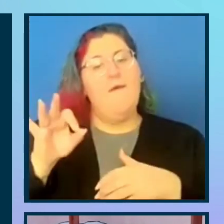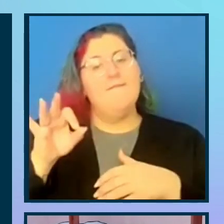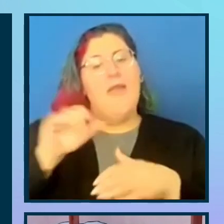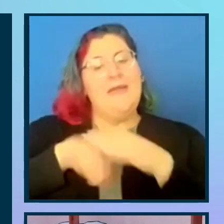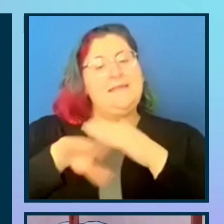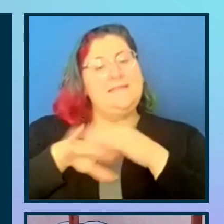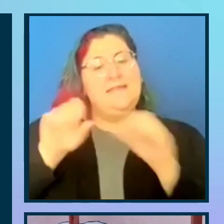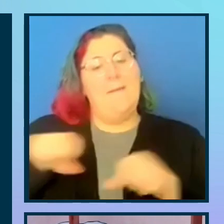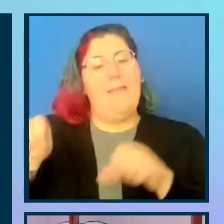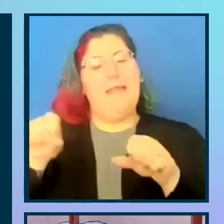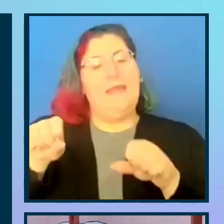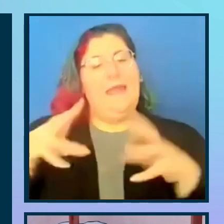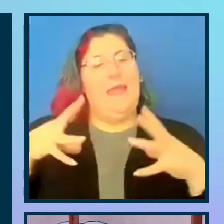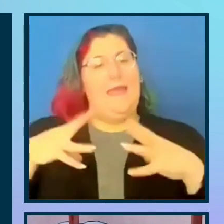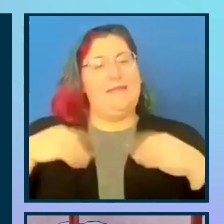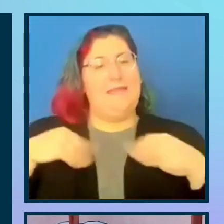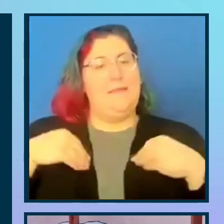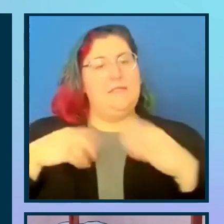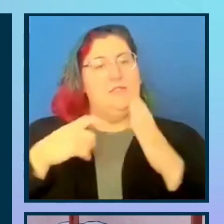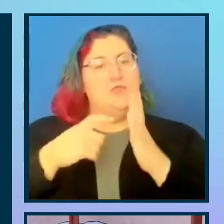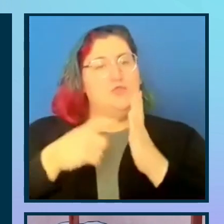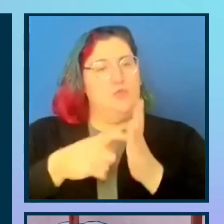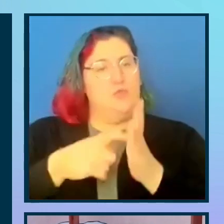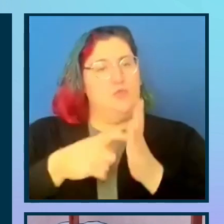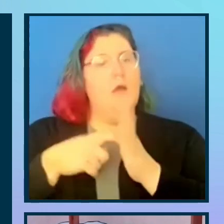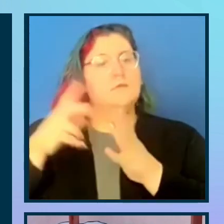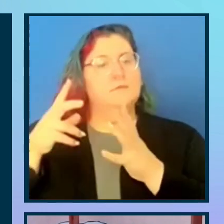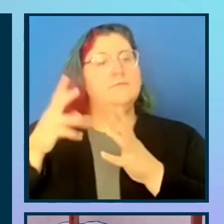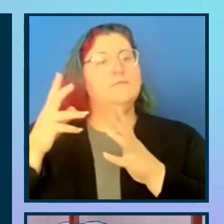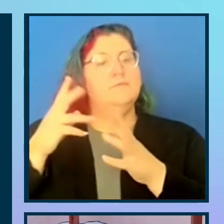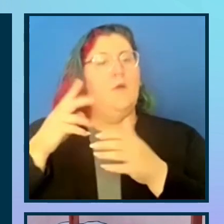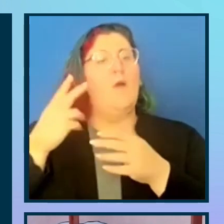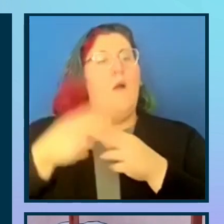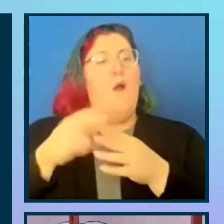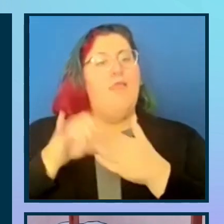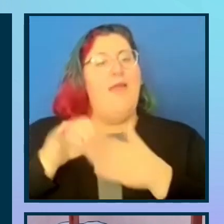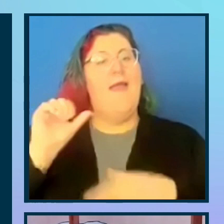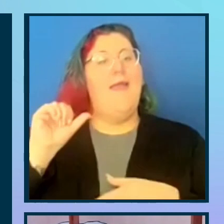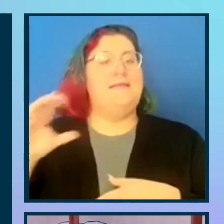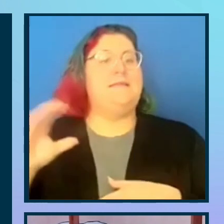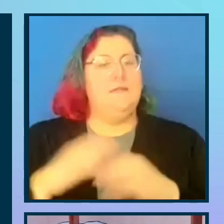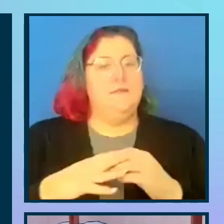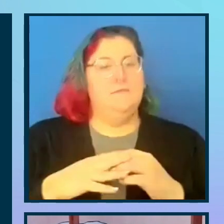also known as AC, and it could also result in a potentially revised design